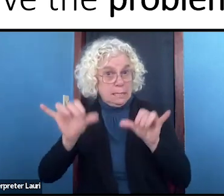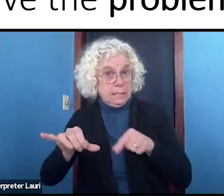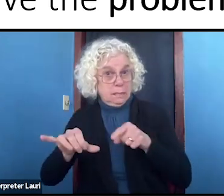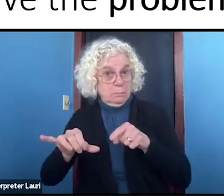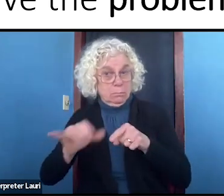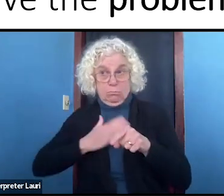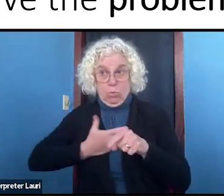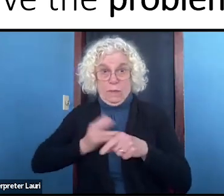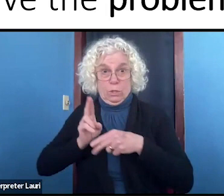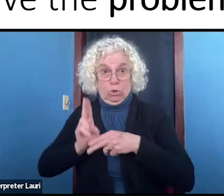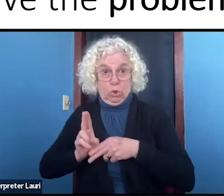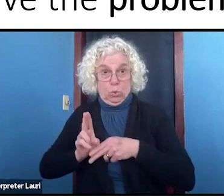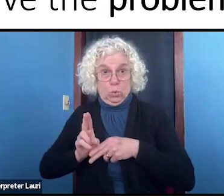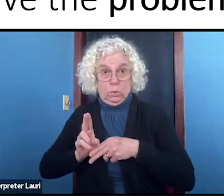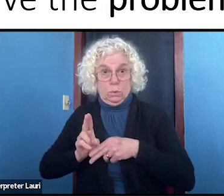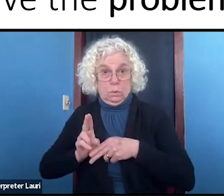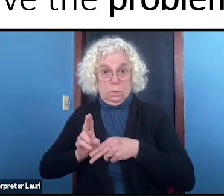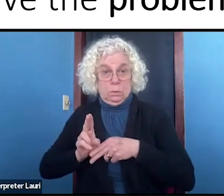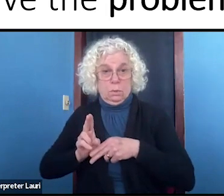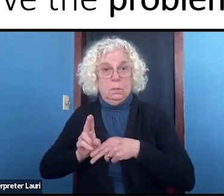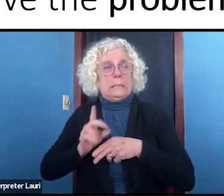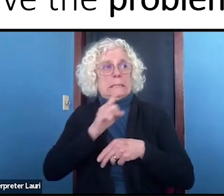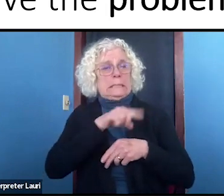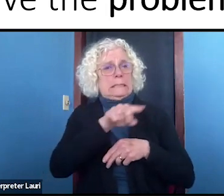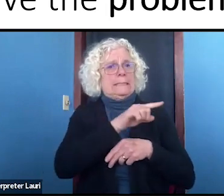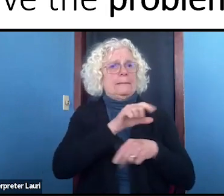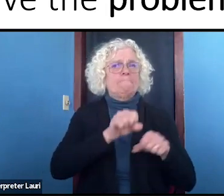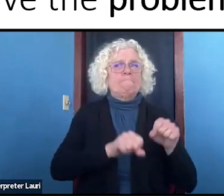they were not some were not sure because of concerns